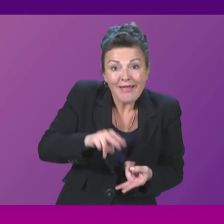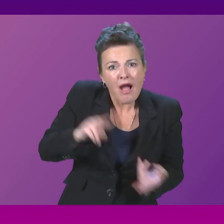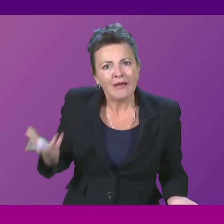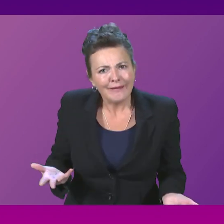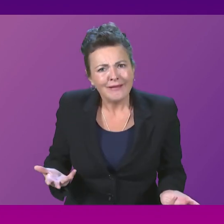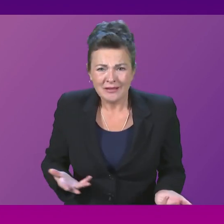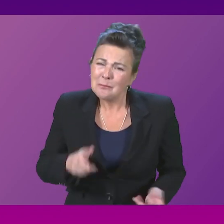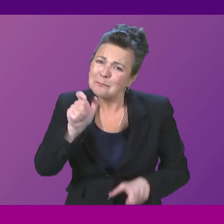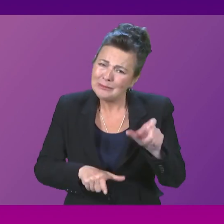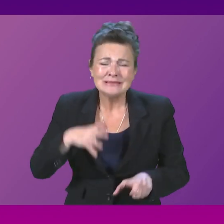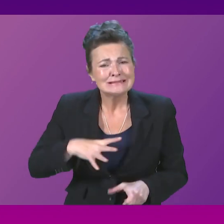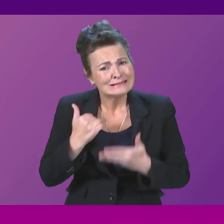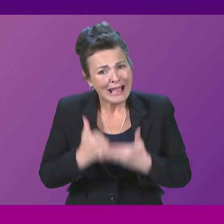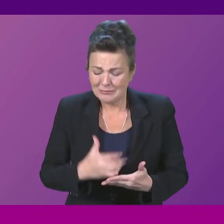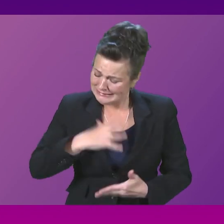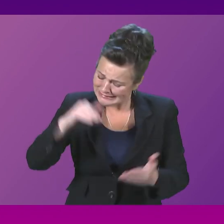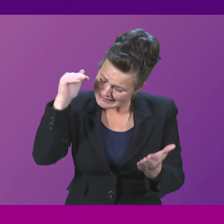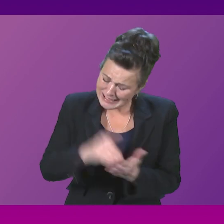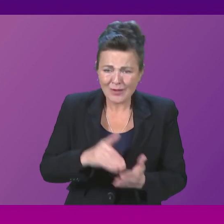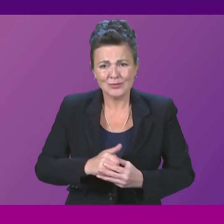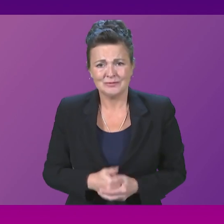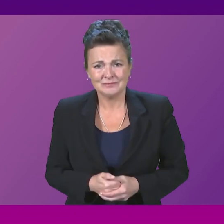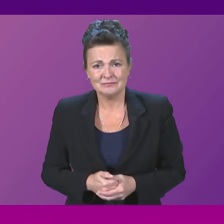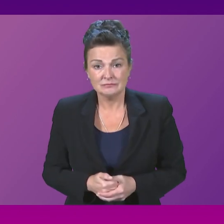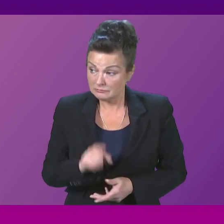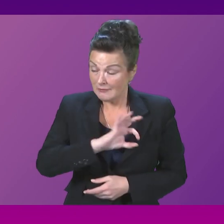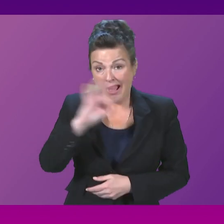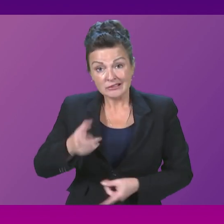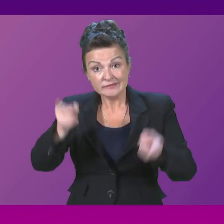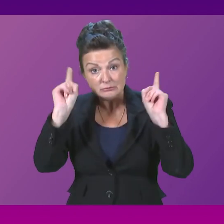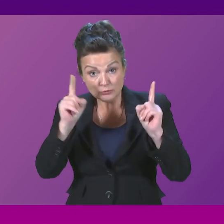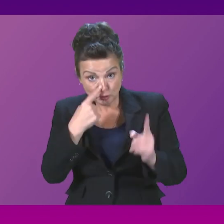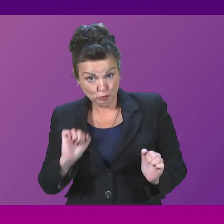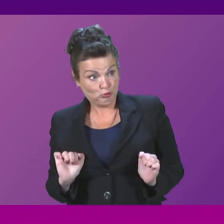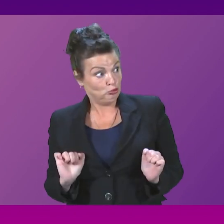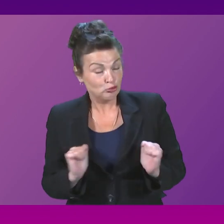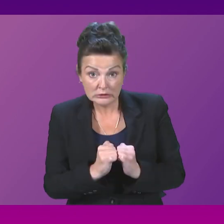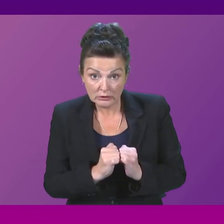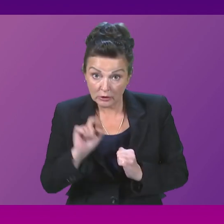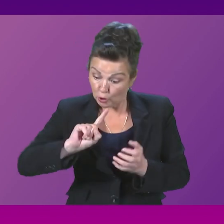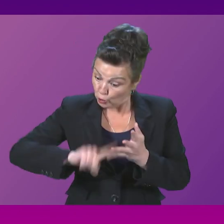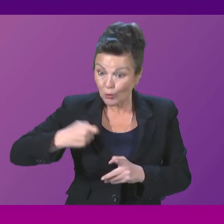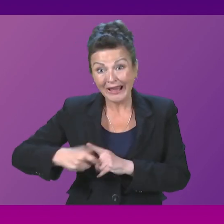People need help and they need it now. Does the First Minister agree that it is urgent that the UK Government uses its upcoming fiscal